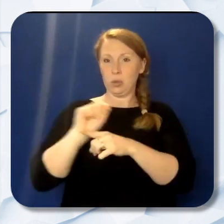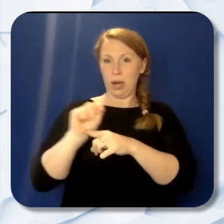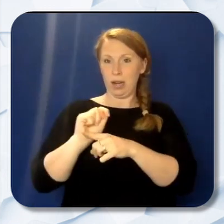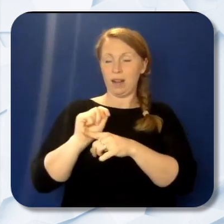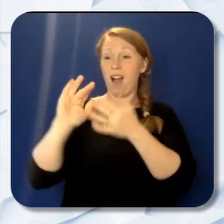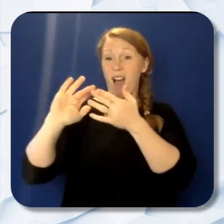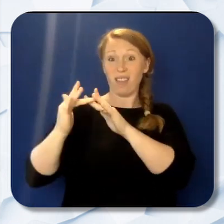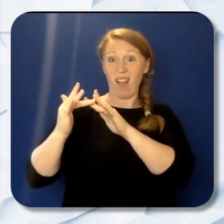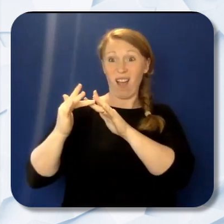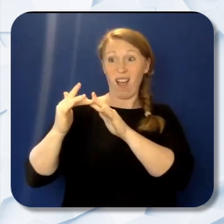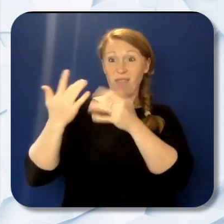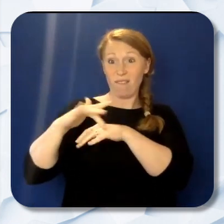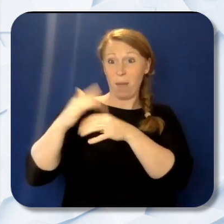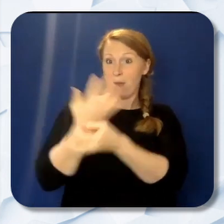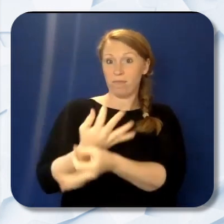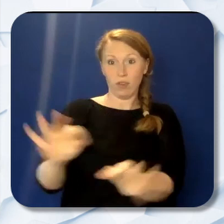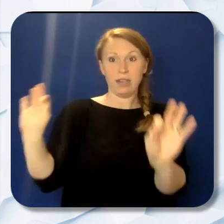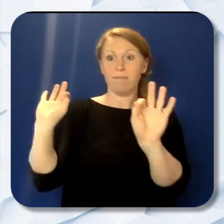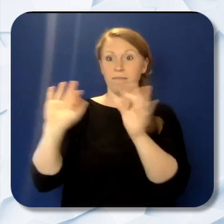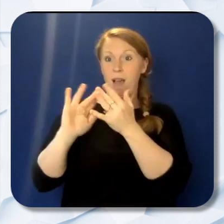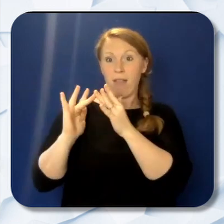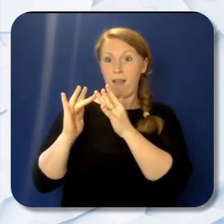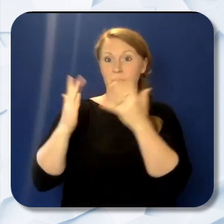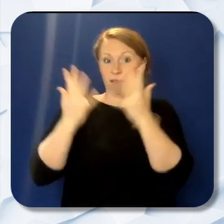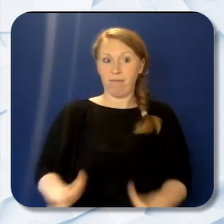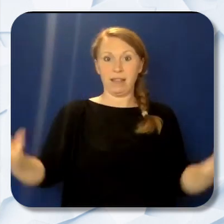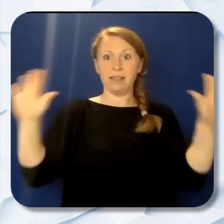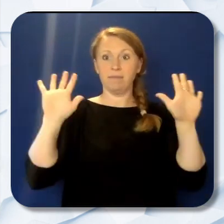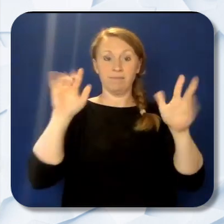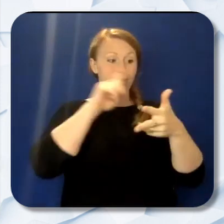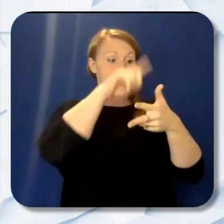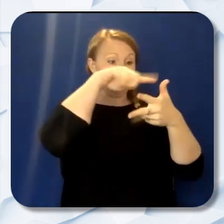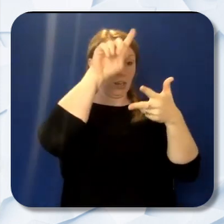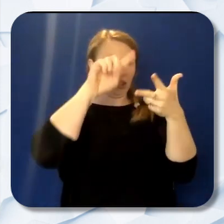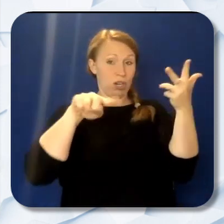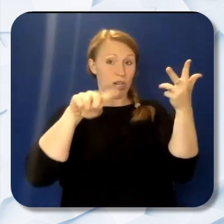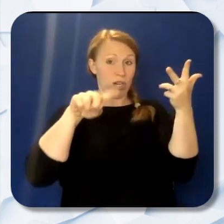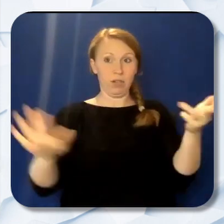on the standing order website, and that's it. Your copy of the approved standing order will